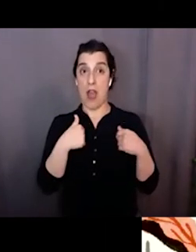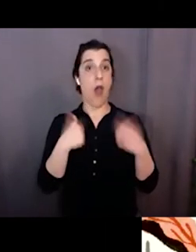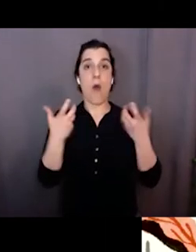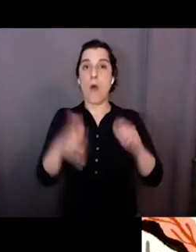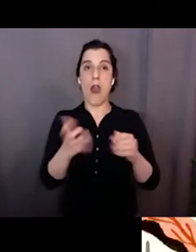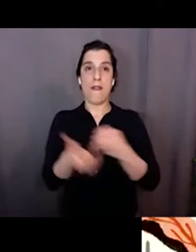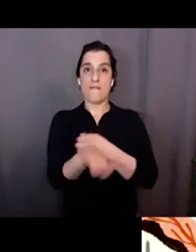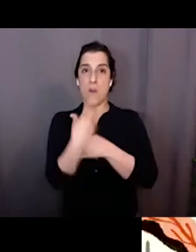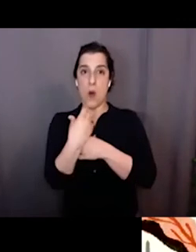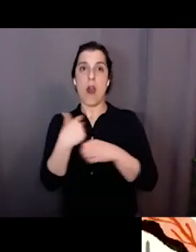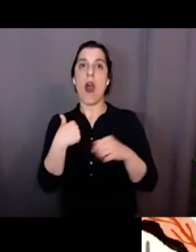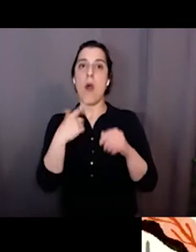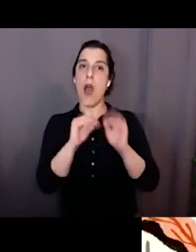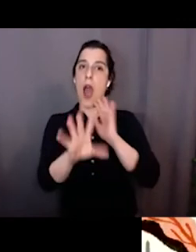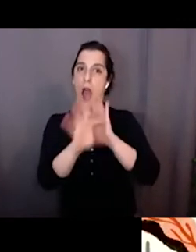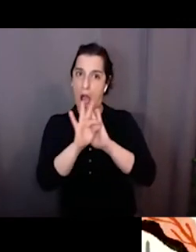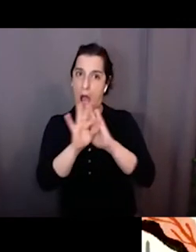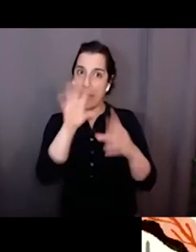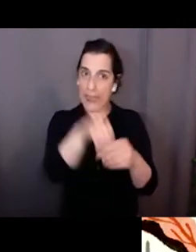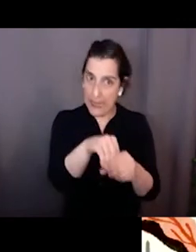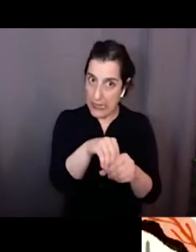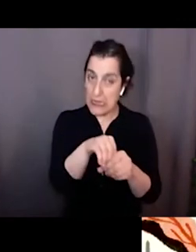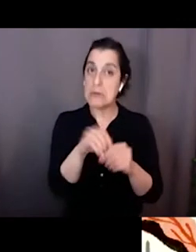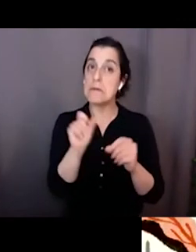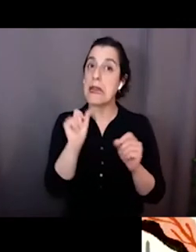compelled to do. And unless it is engineered with, with,